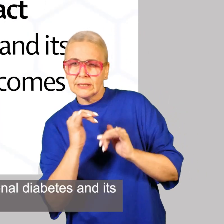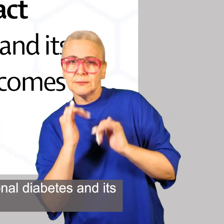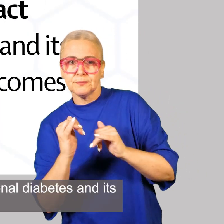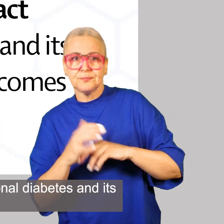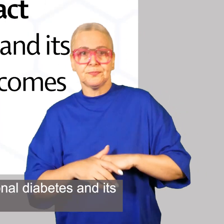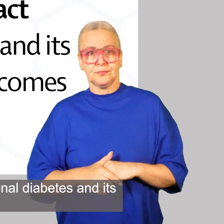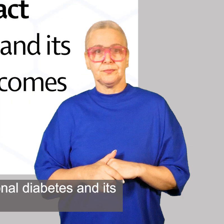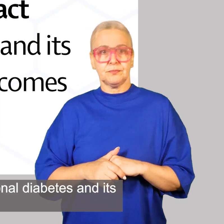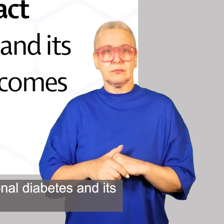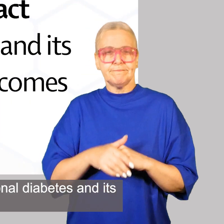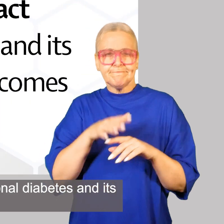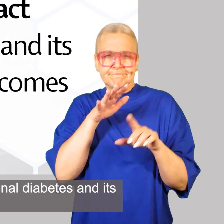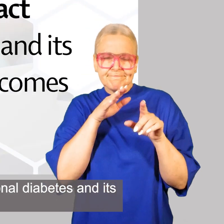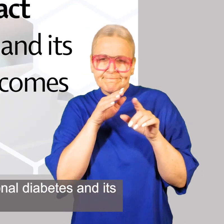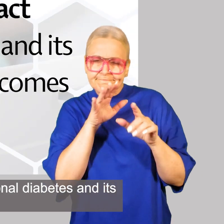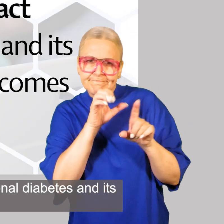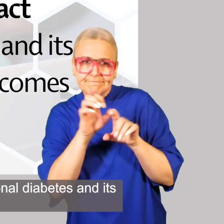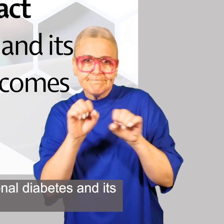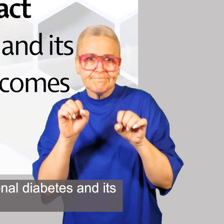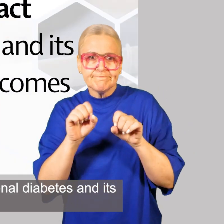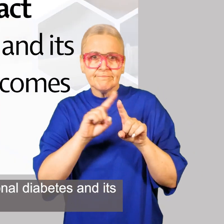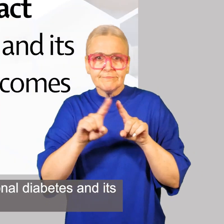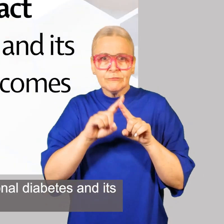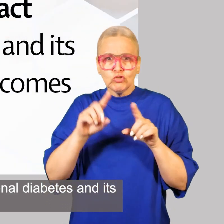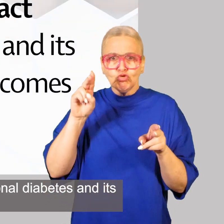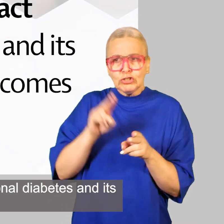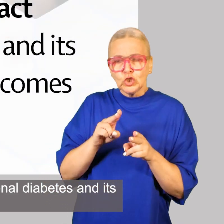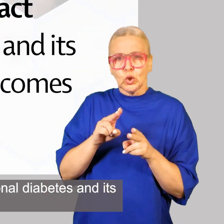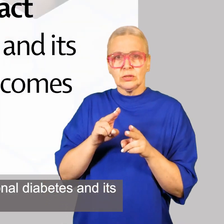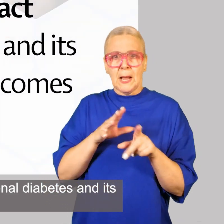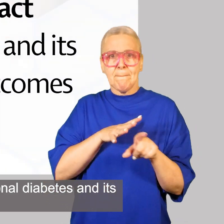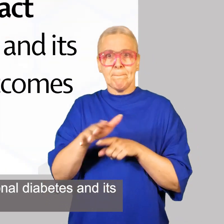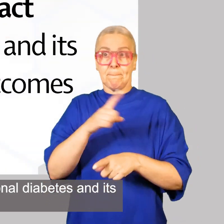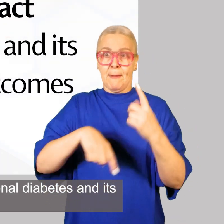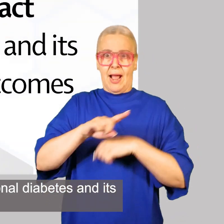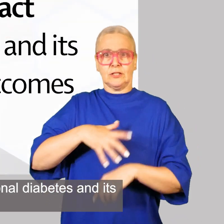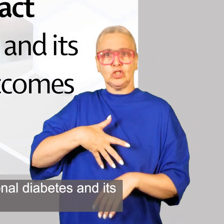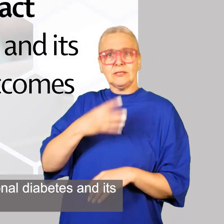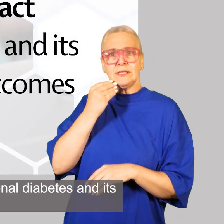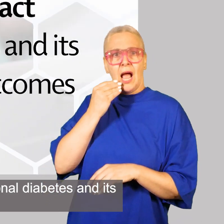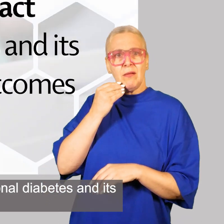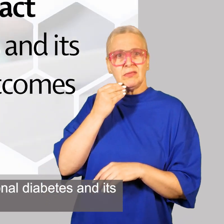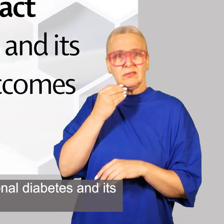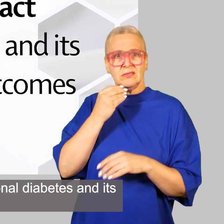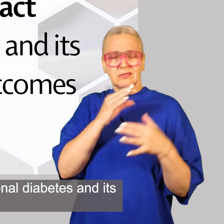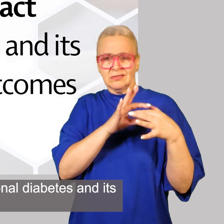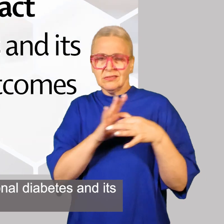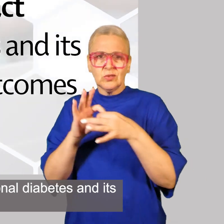Identifying ways to reduce the impact of gestational diabetes and its associated adverse outcomes